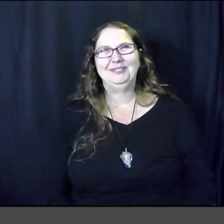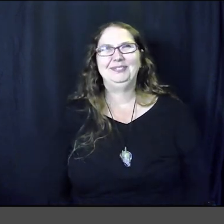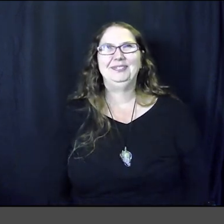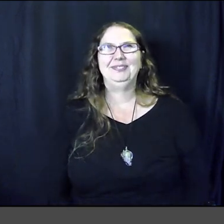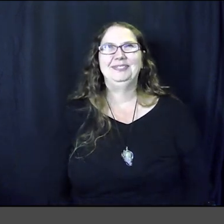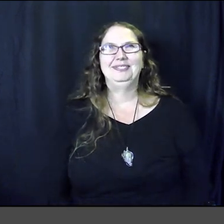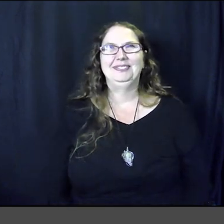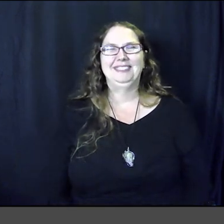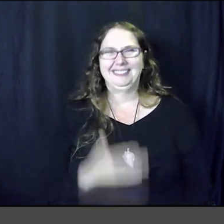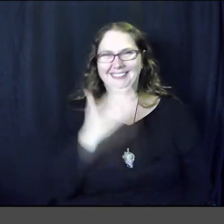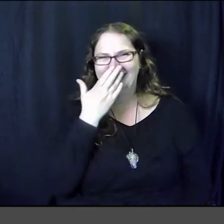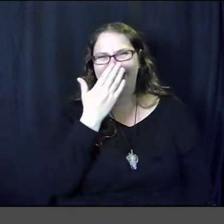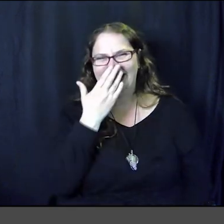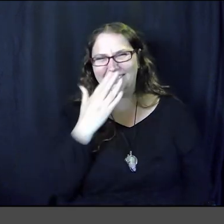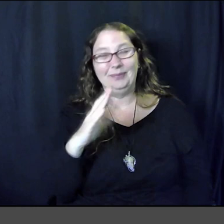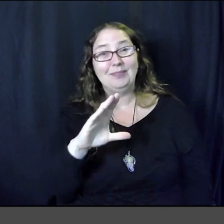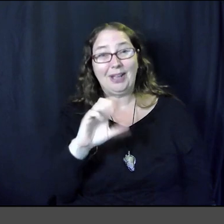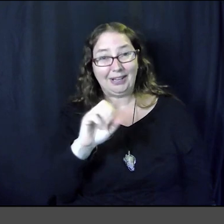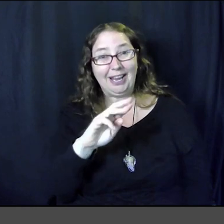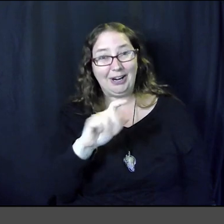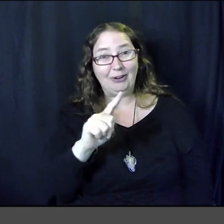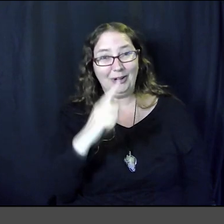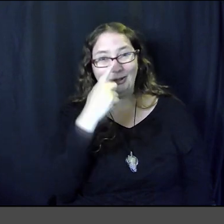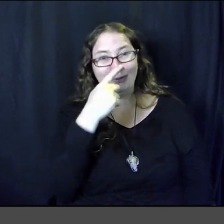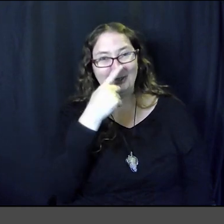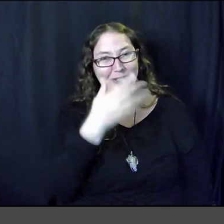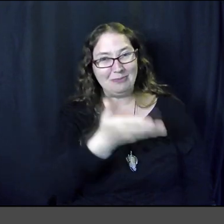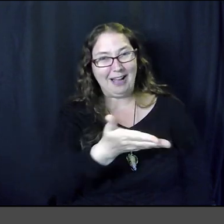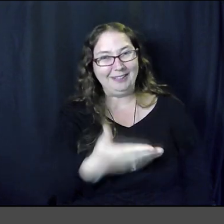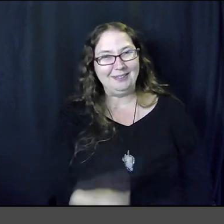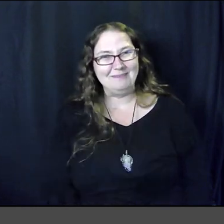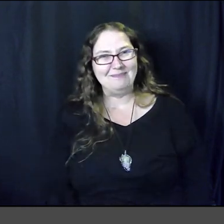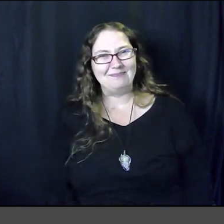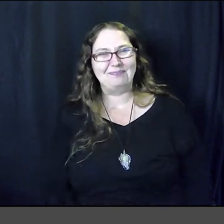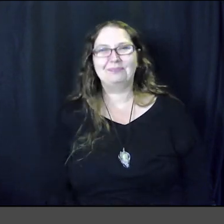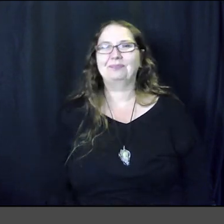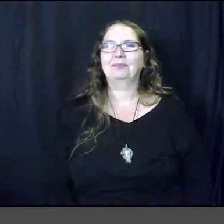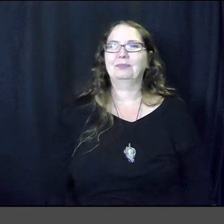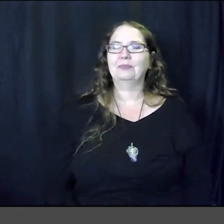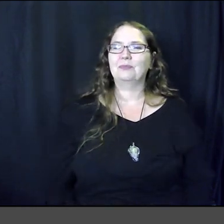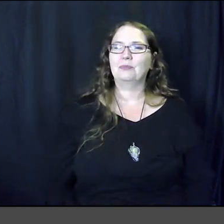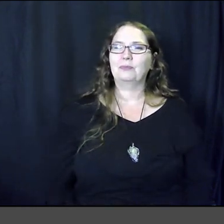WELL, WHAT WOULD YOU LEAVE US WITH?